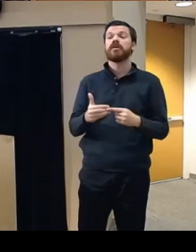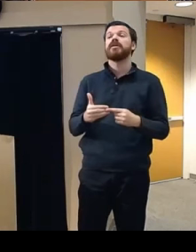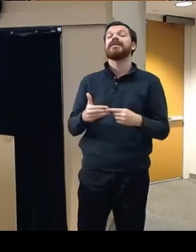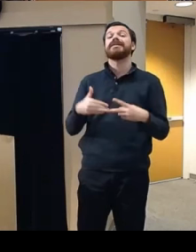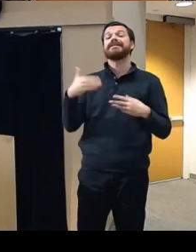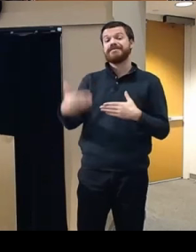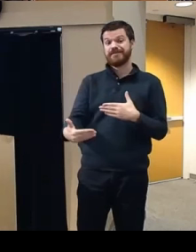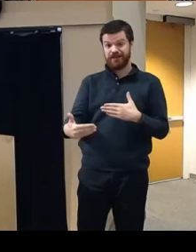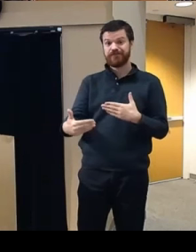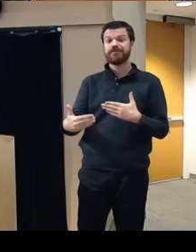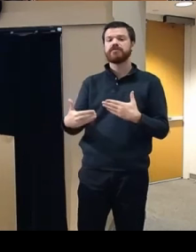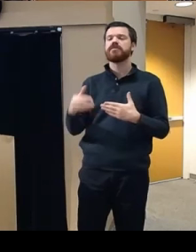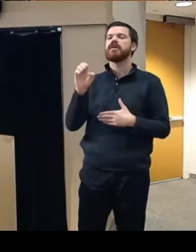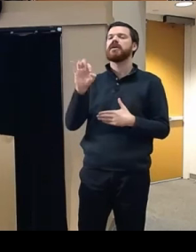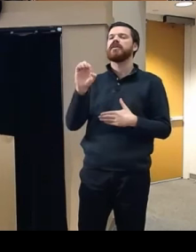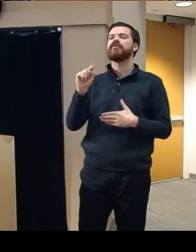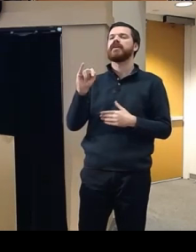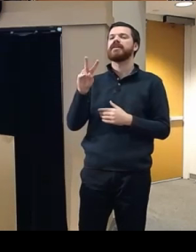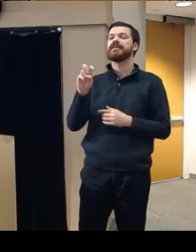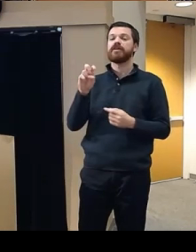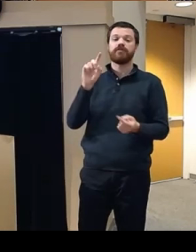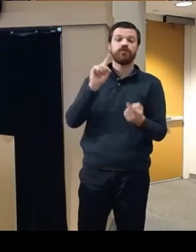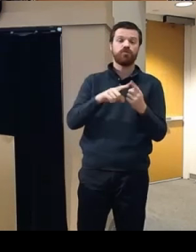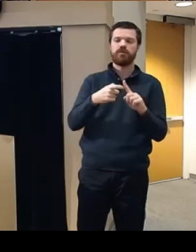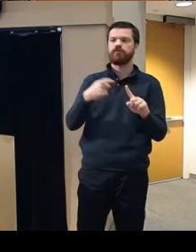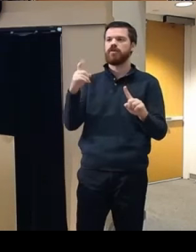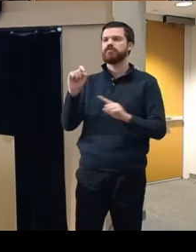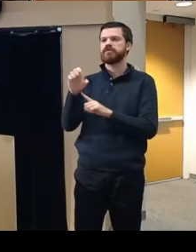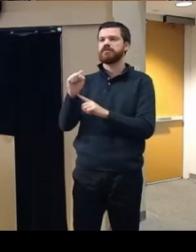make sure that I put in the effective from and two date so it's automatically going to pull in today